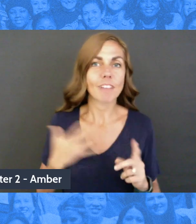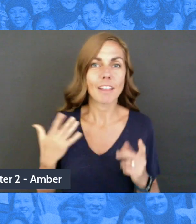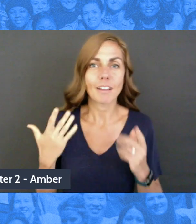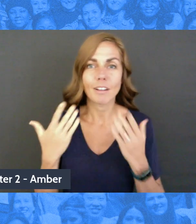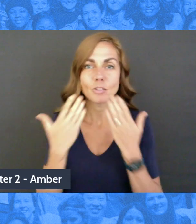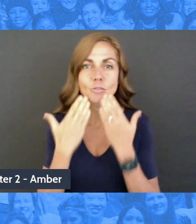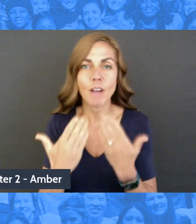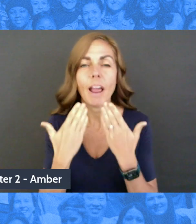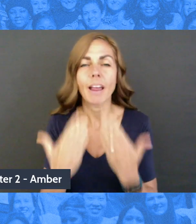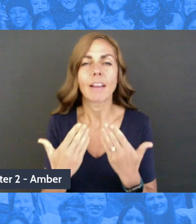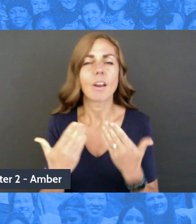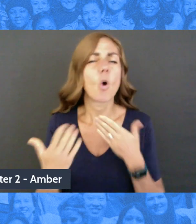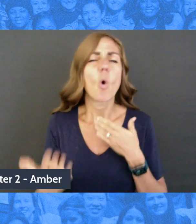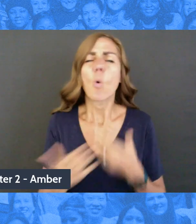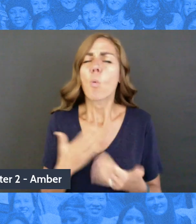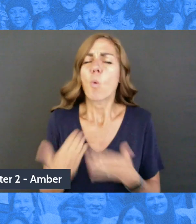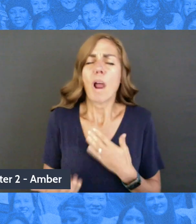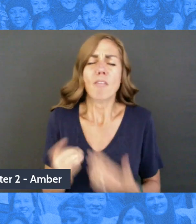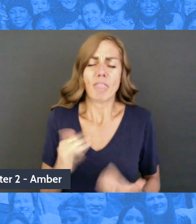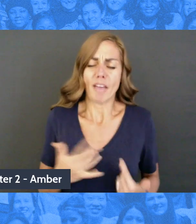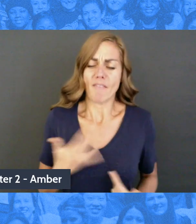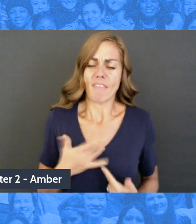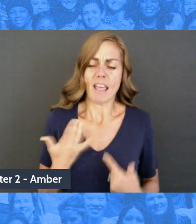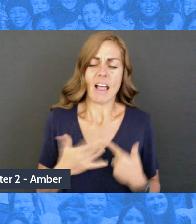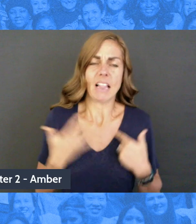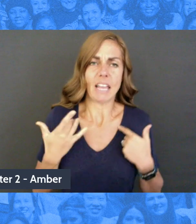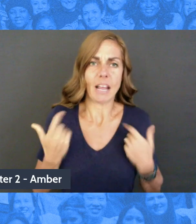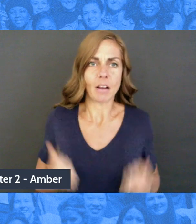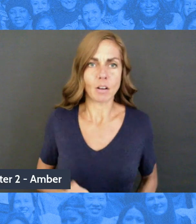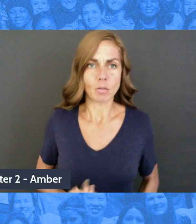whatever it brings up for you, just let that feeling be in your body for a moment.